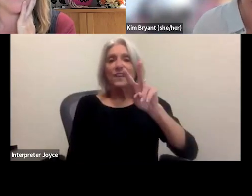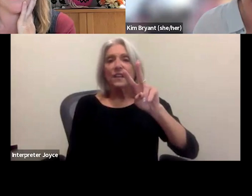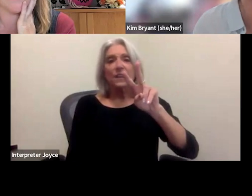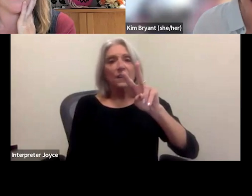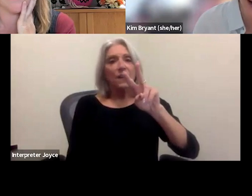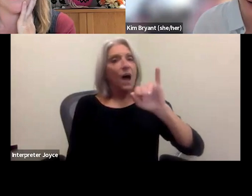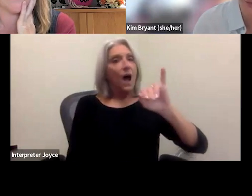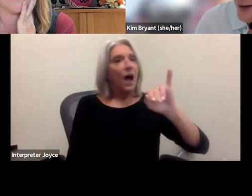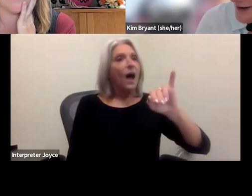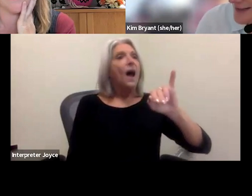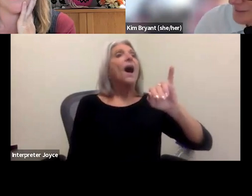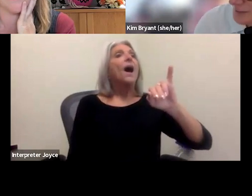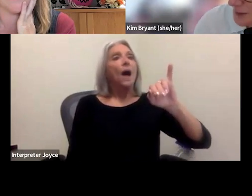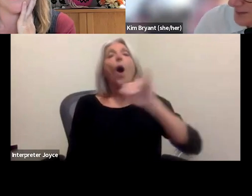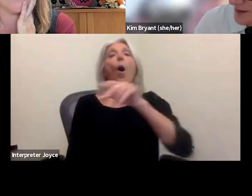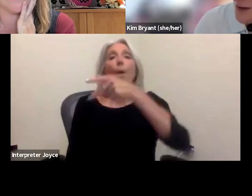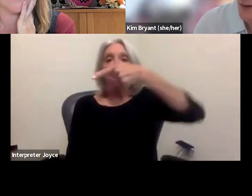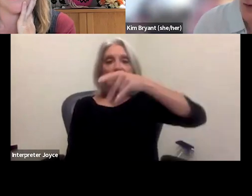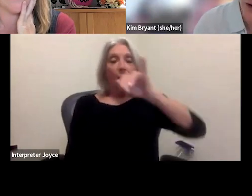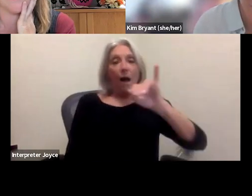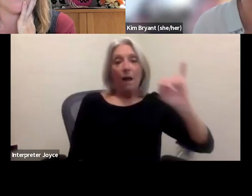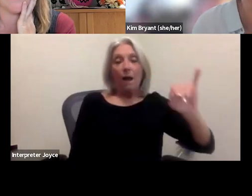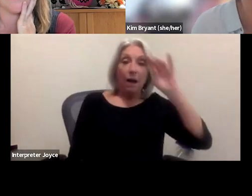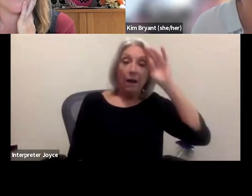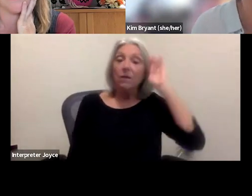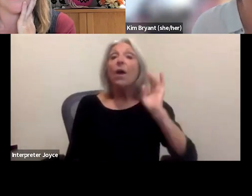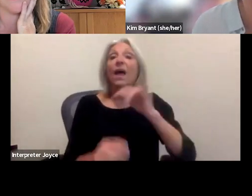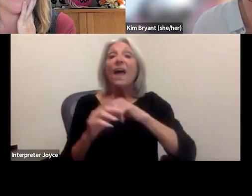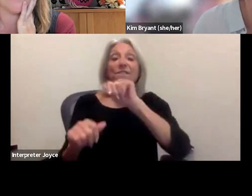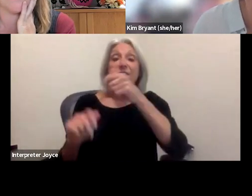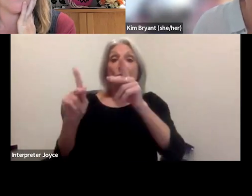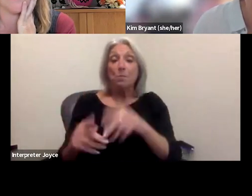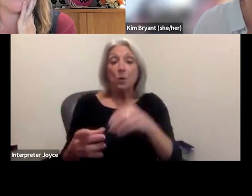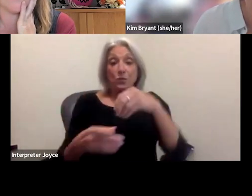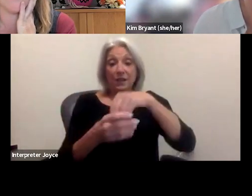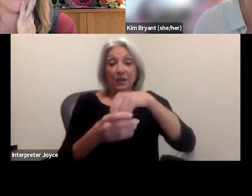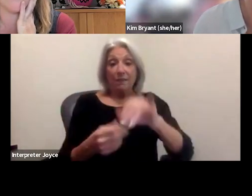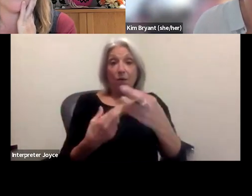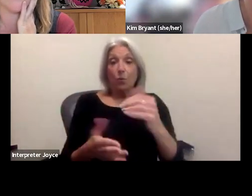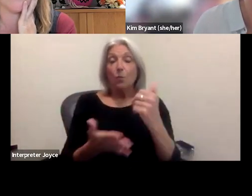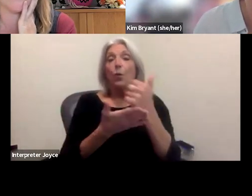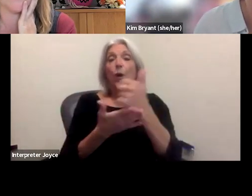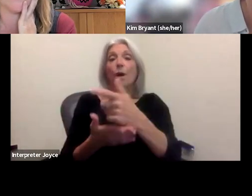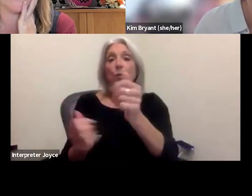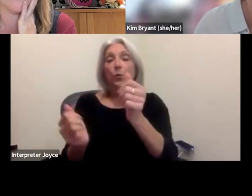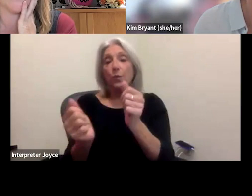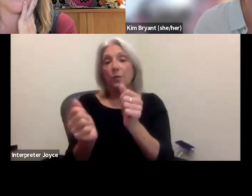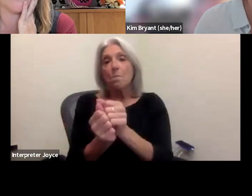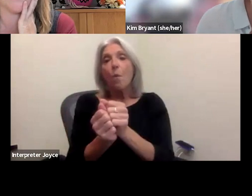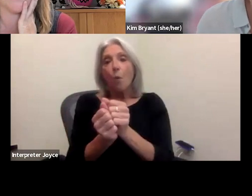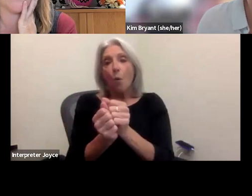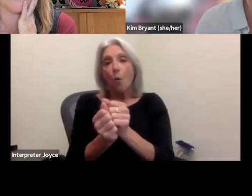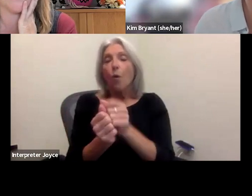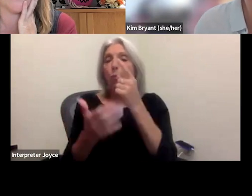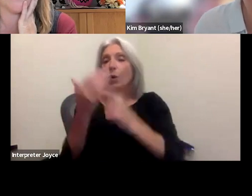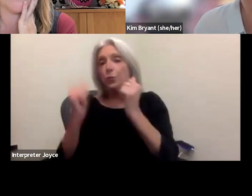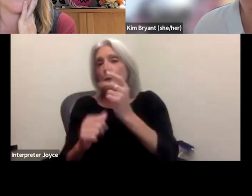Having that ringer in the room will help you uncover more insights. We've got an example playbook of how